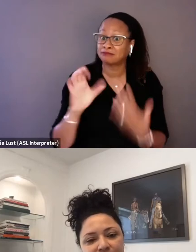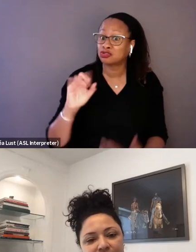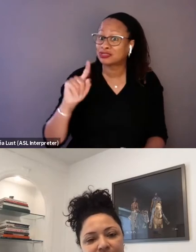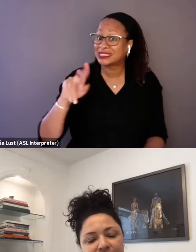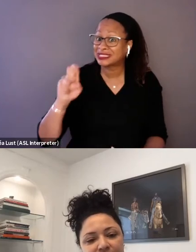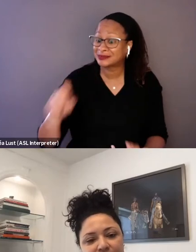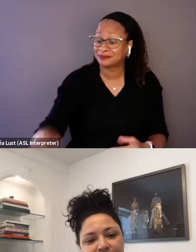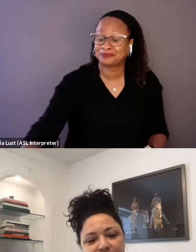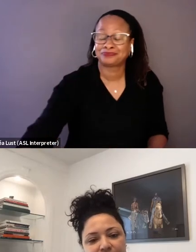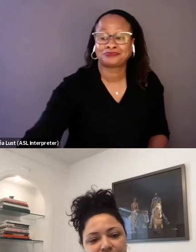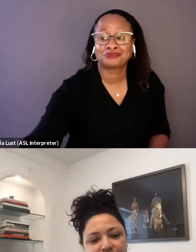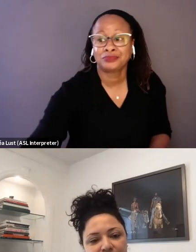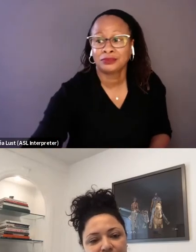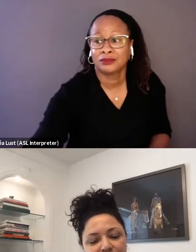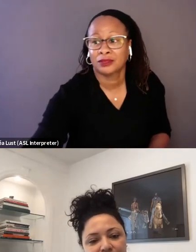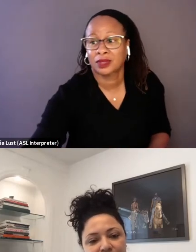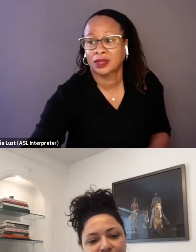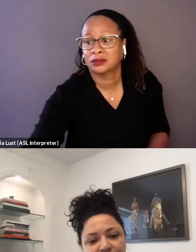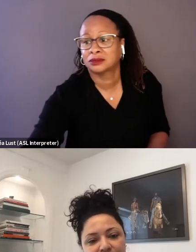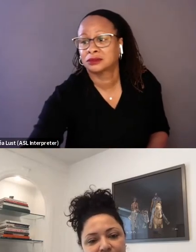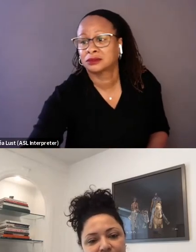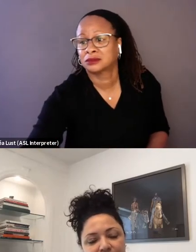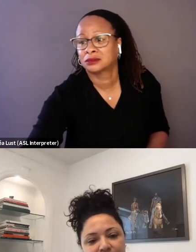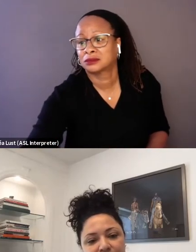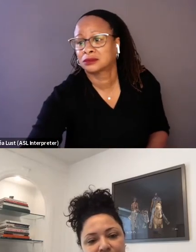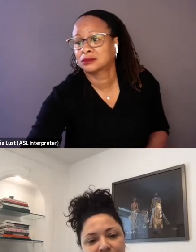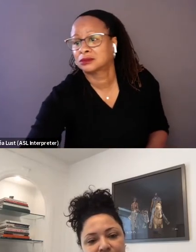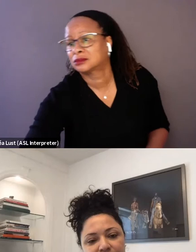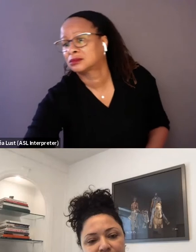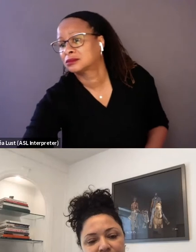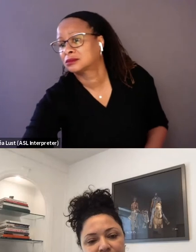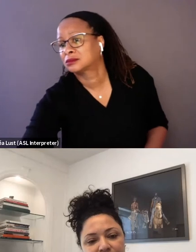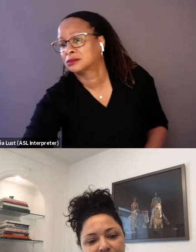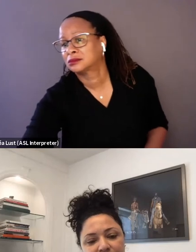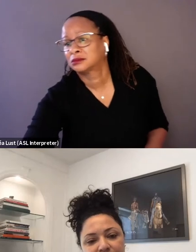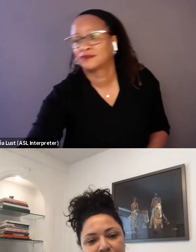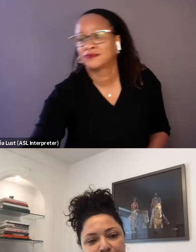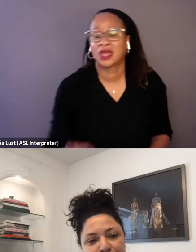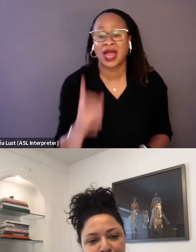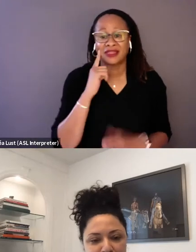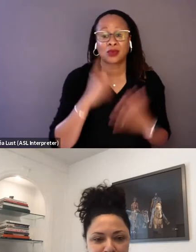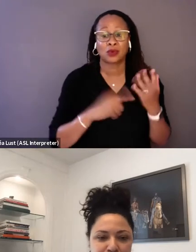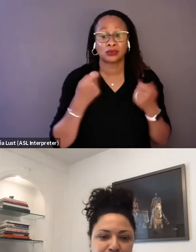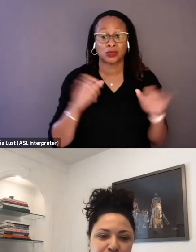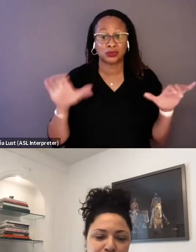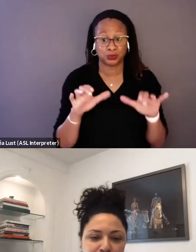You know, I think you just kind of nailed it. I mean, I think that what we were trying to do is